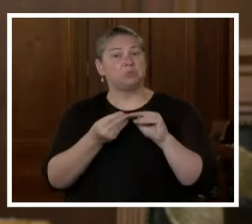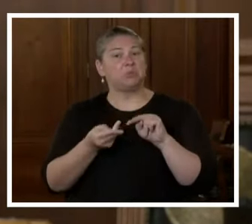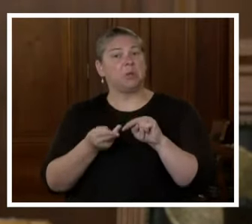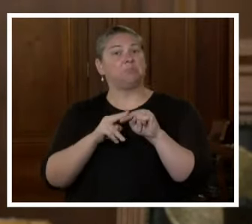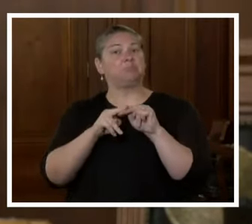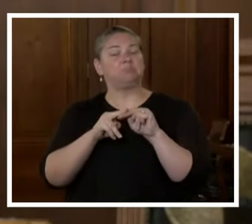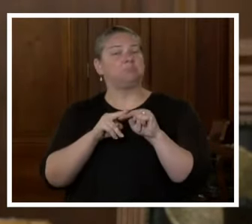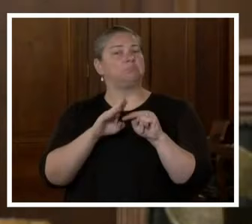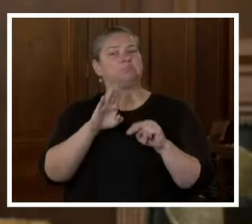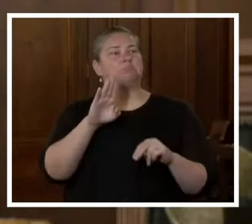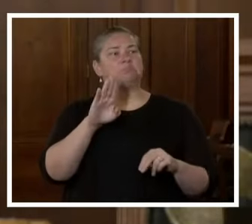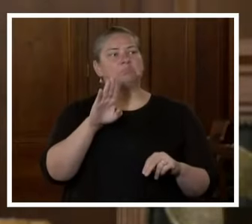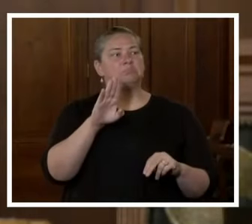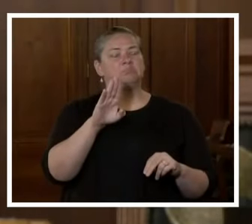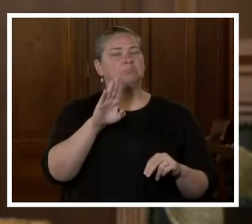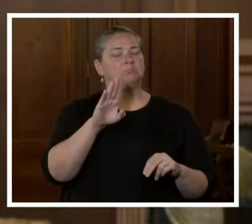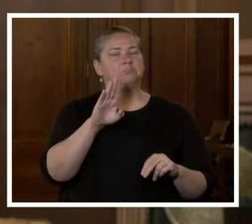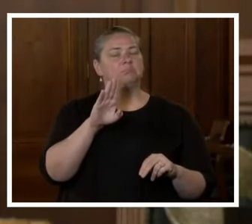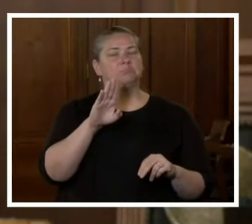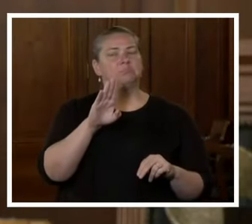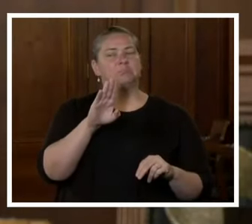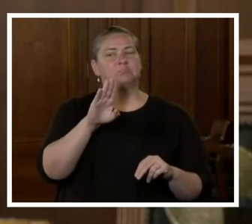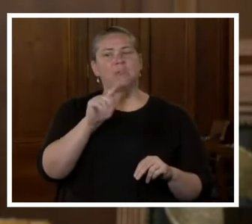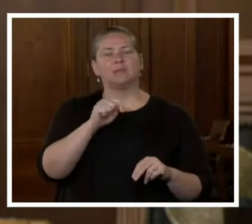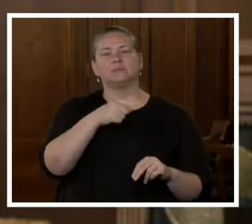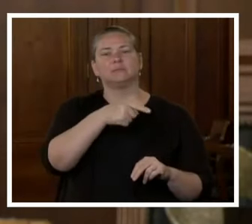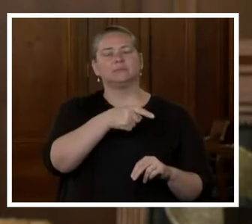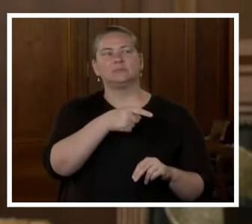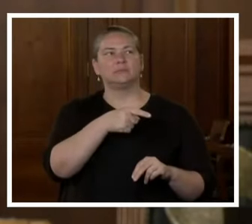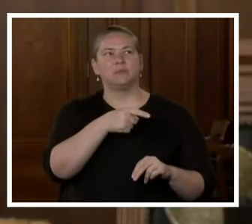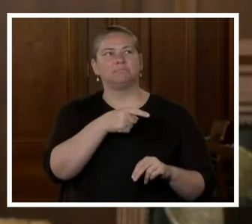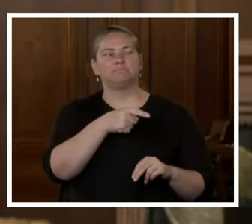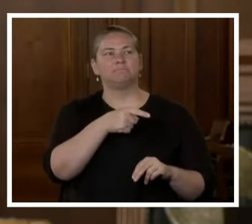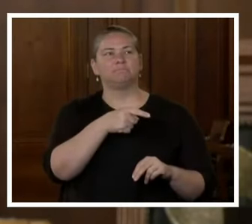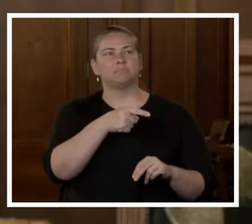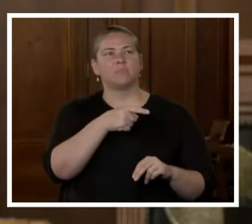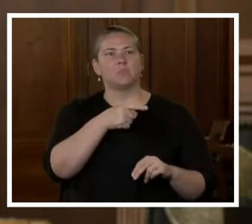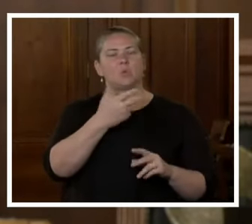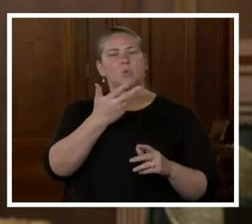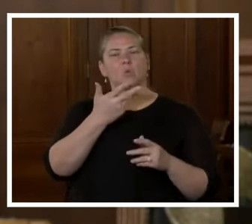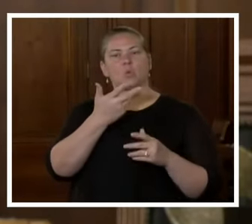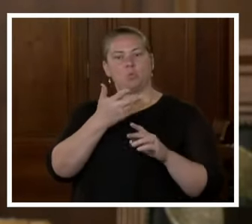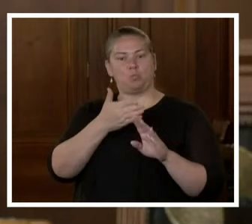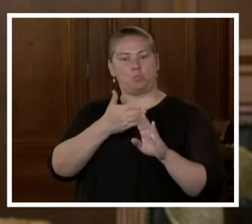218 PROBABLE. THE REST LAB CONFIRMED. IT COMES OUT OF, AND NOW WE HAVE